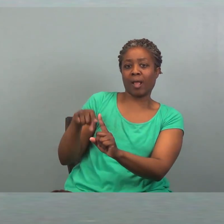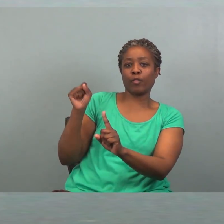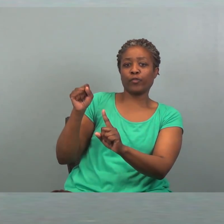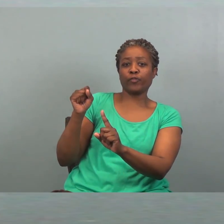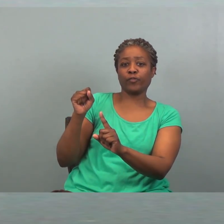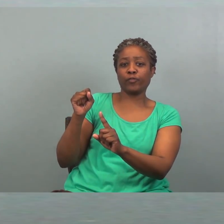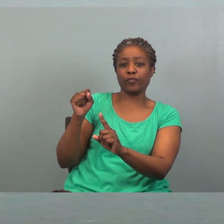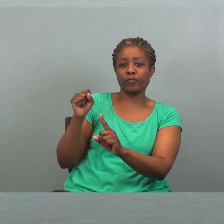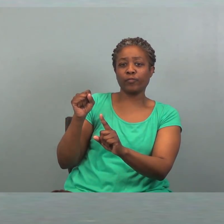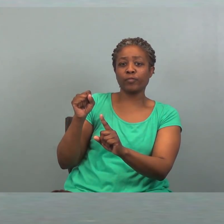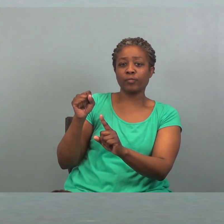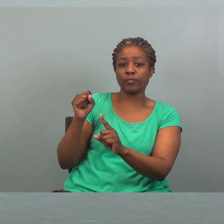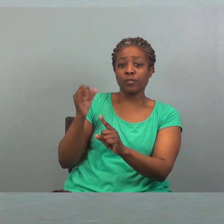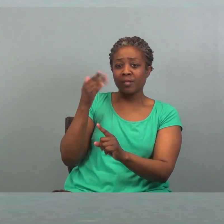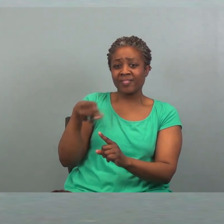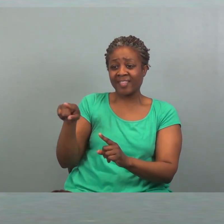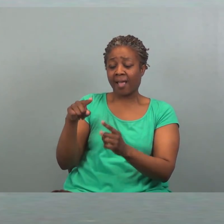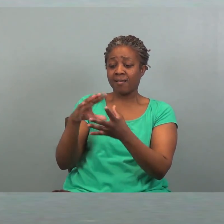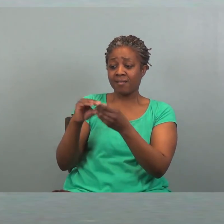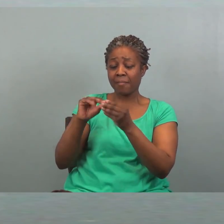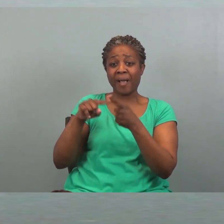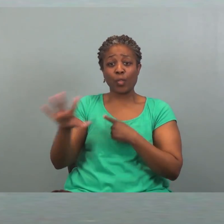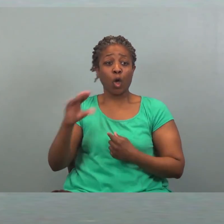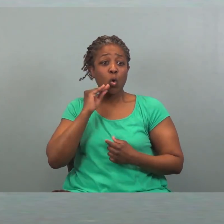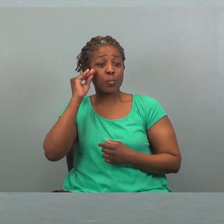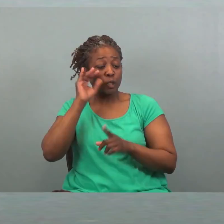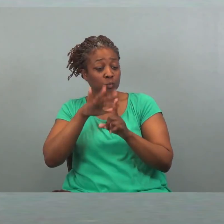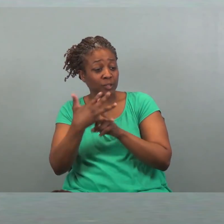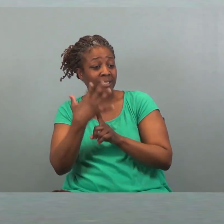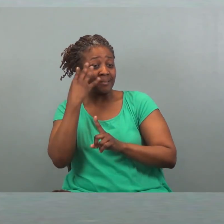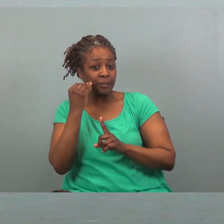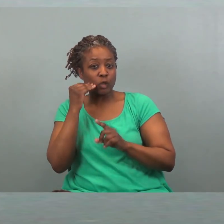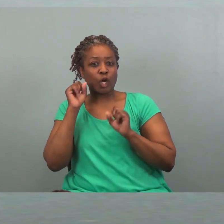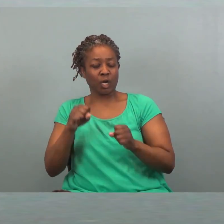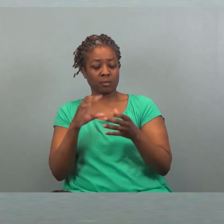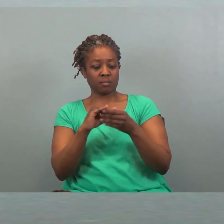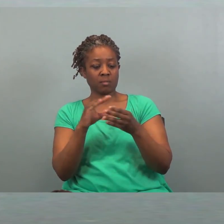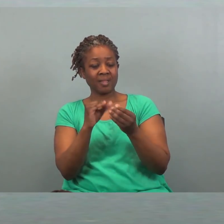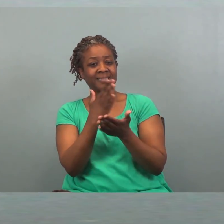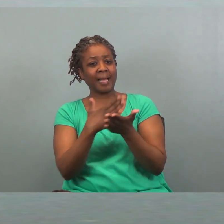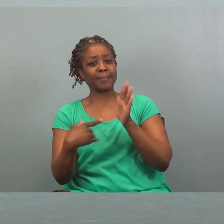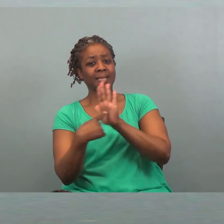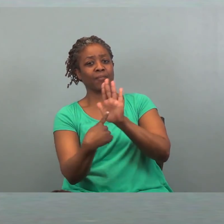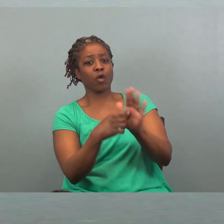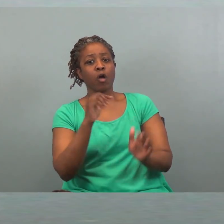and experiences of trauma can be triggering for clients. In explaining their home situation and experiences,